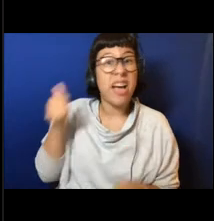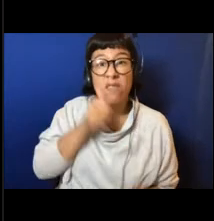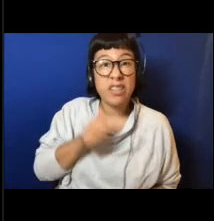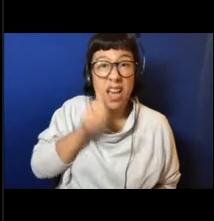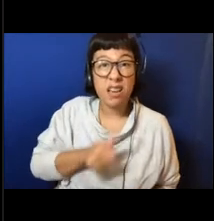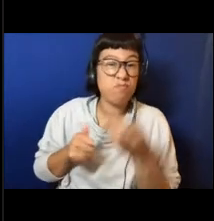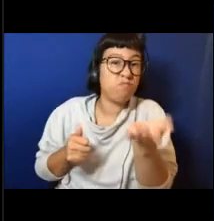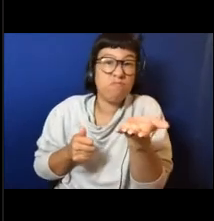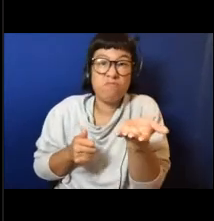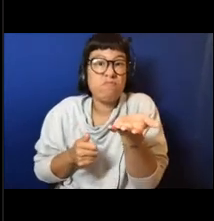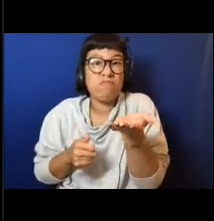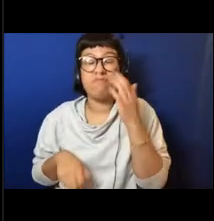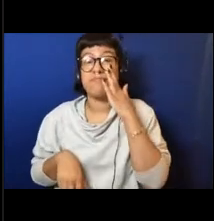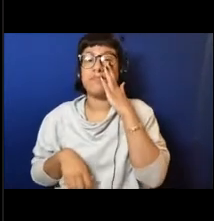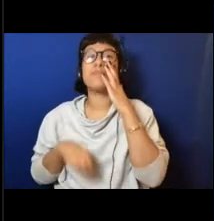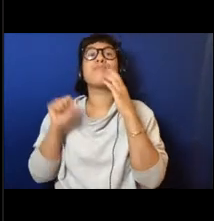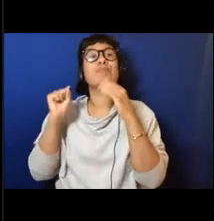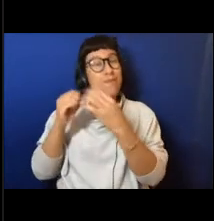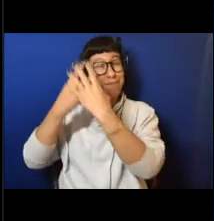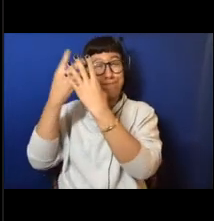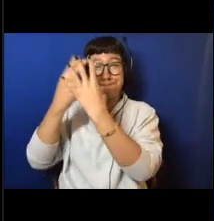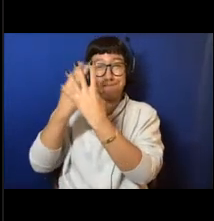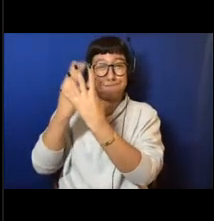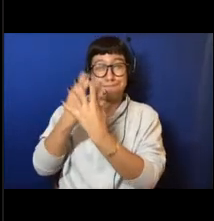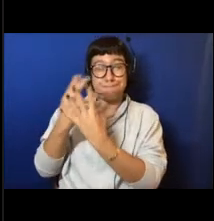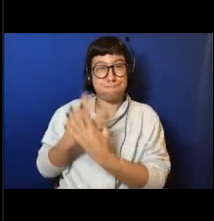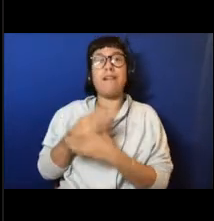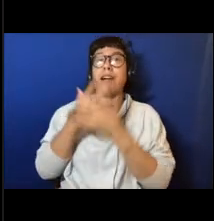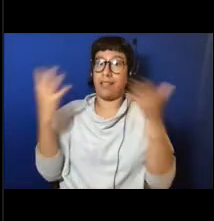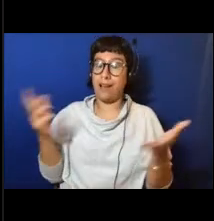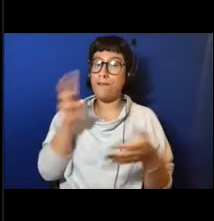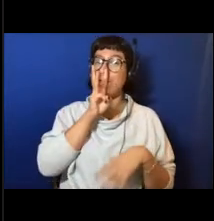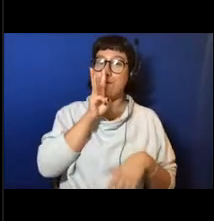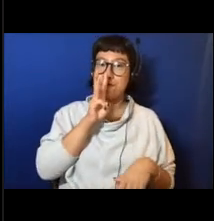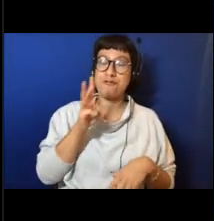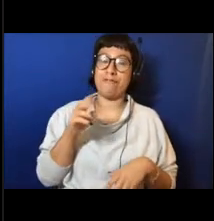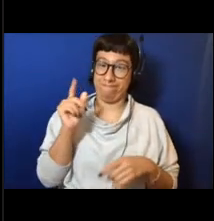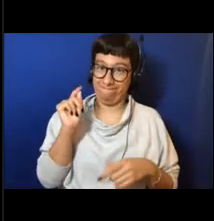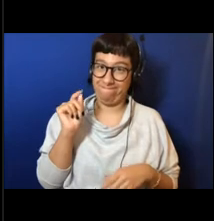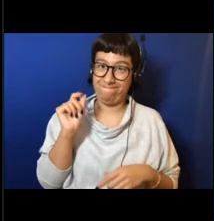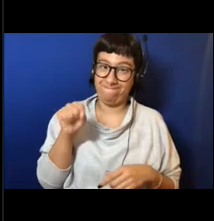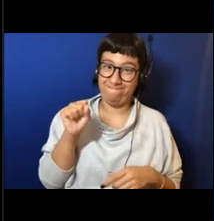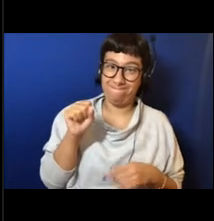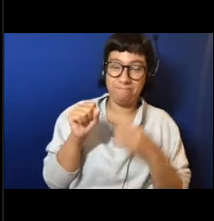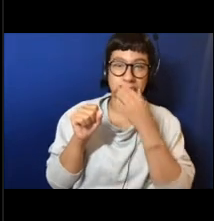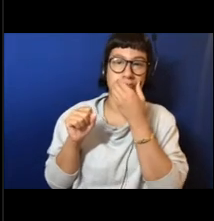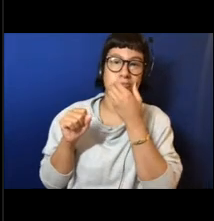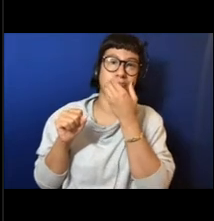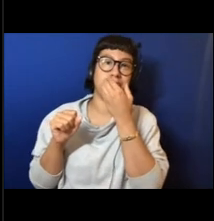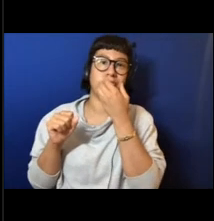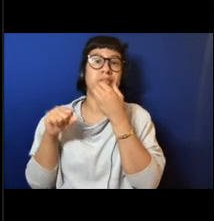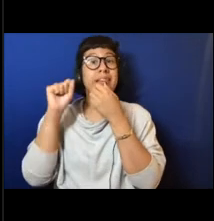They filter a lot of water. And because they can clean that water